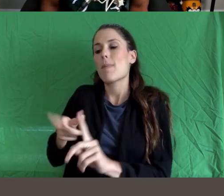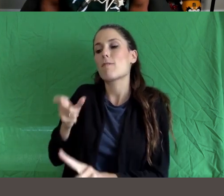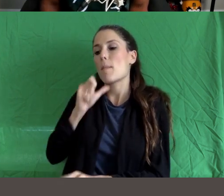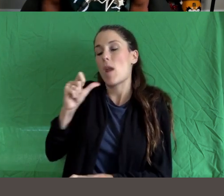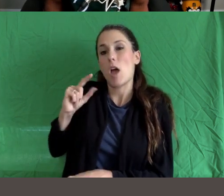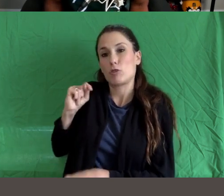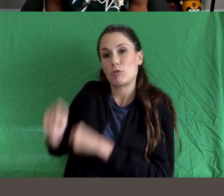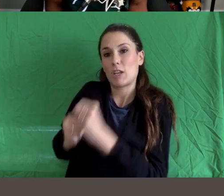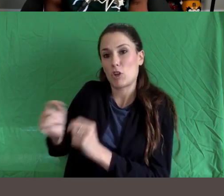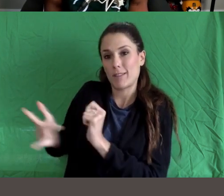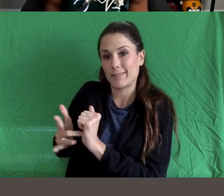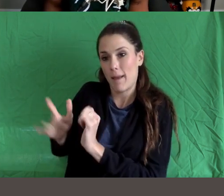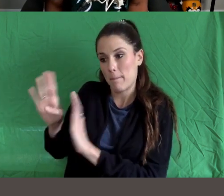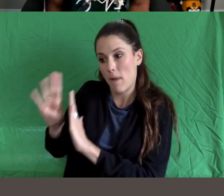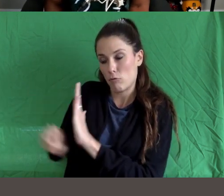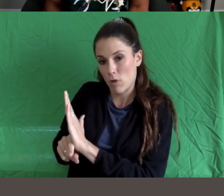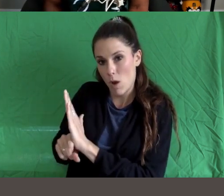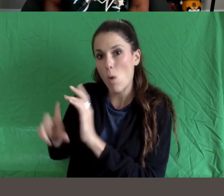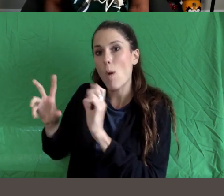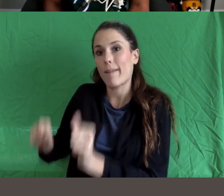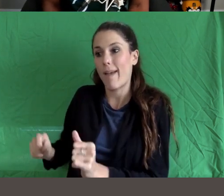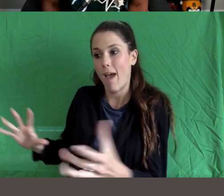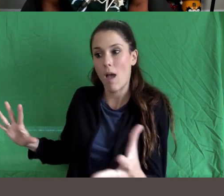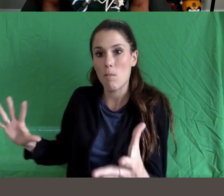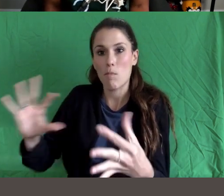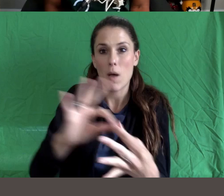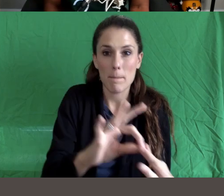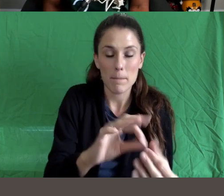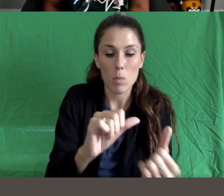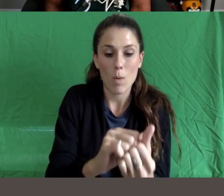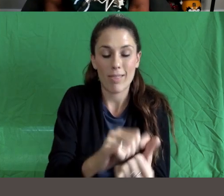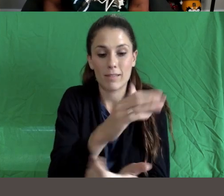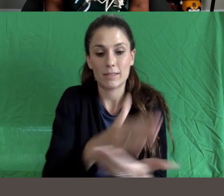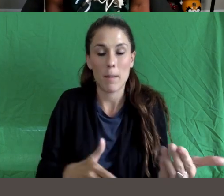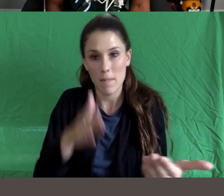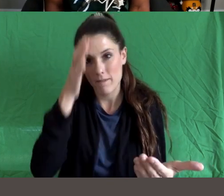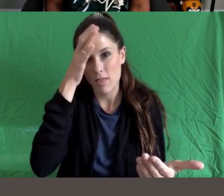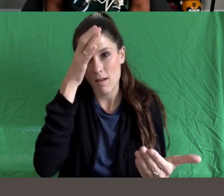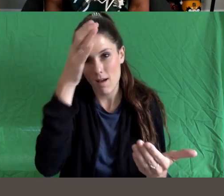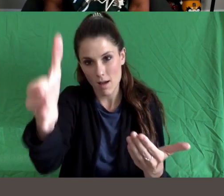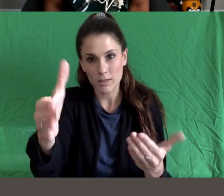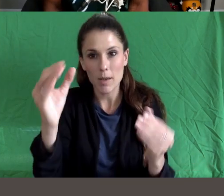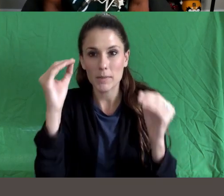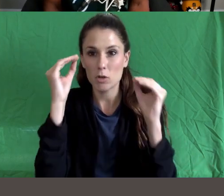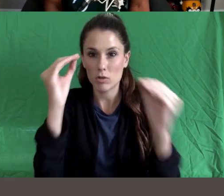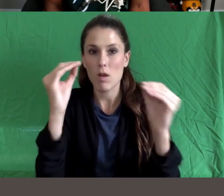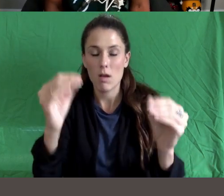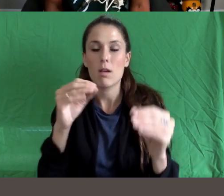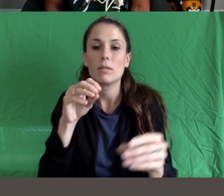non-traditional technical backgrounds can identify with some of the concepts that are taught in